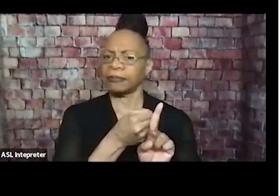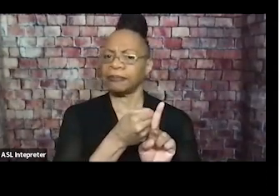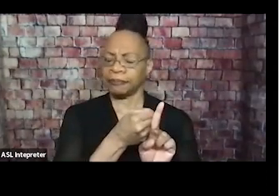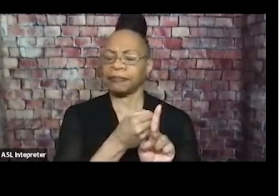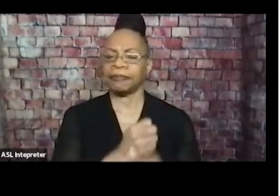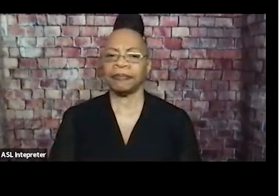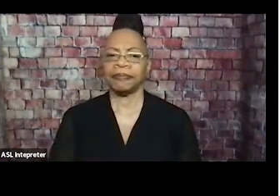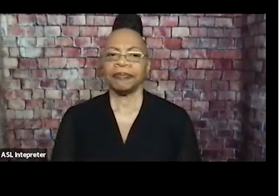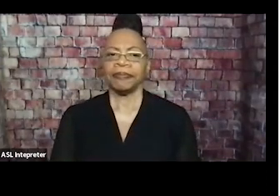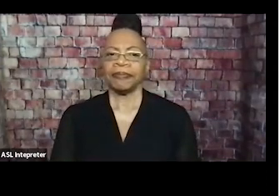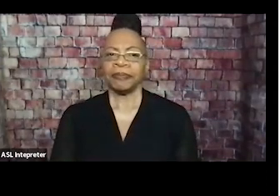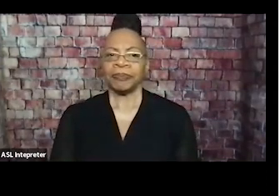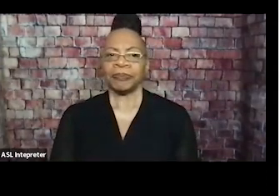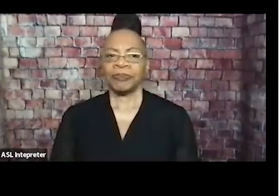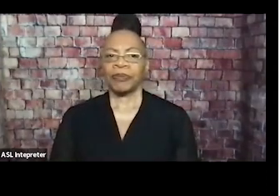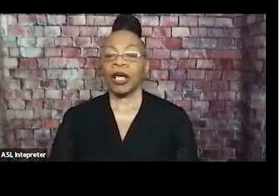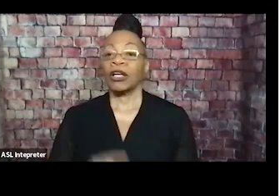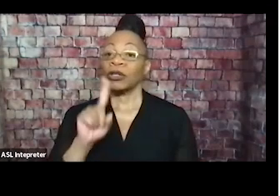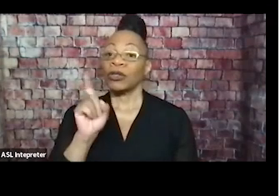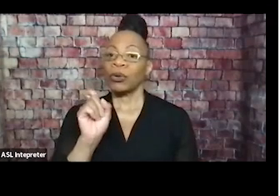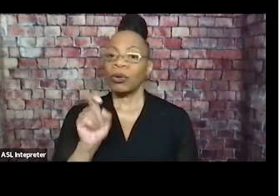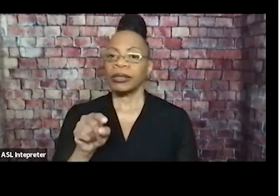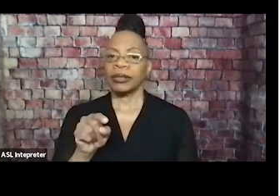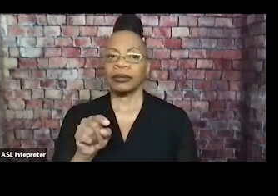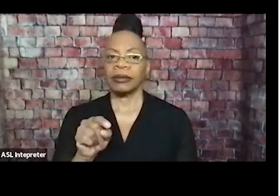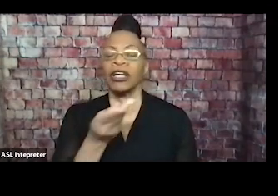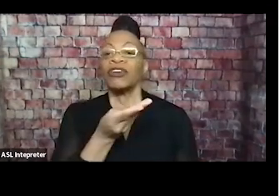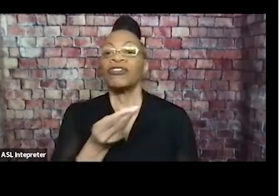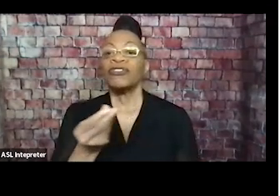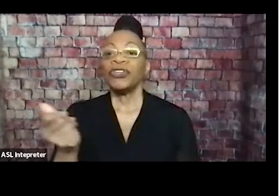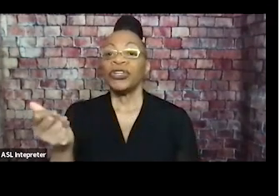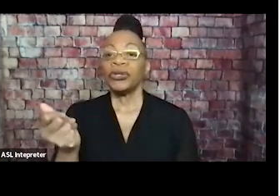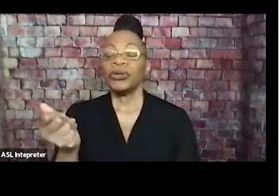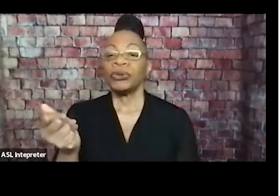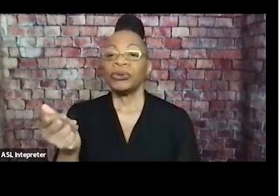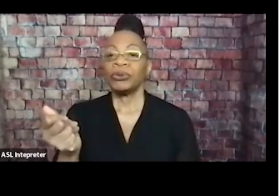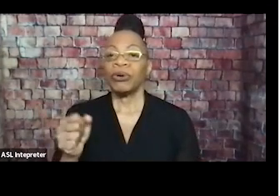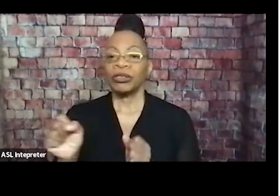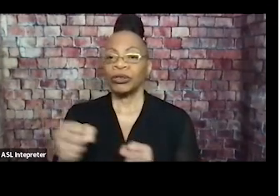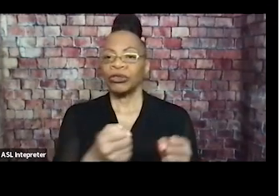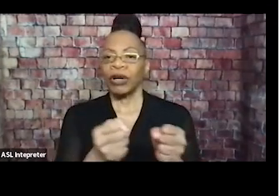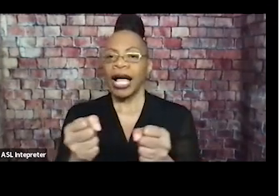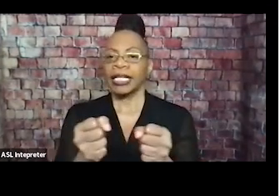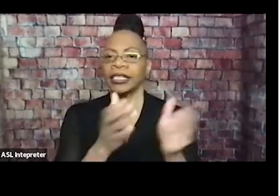All right, so a couple strategies for organizing the MSR: